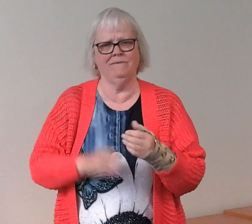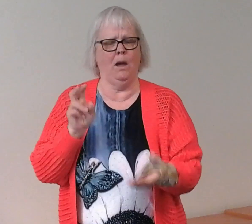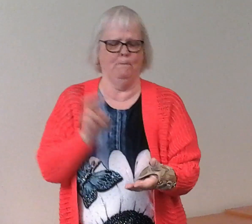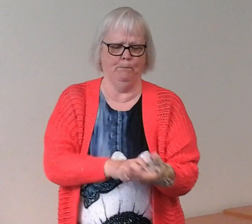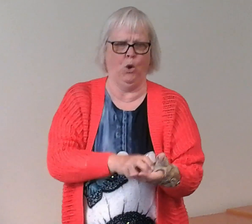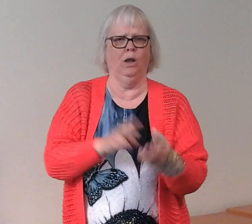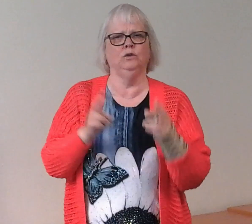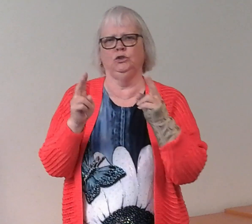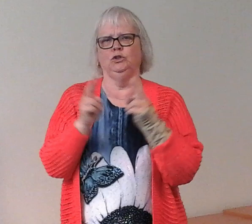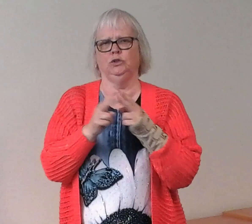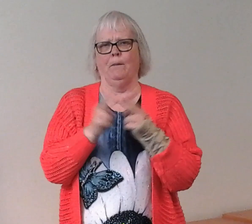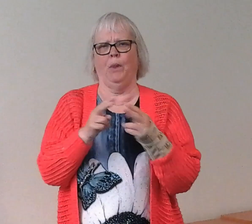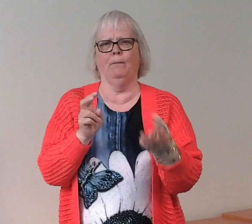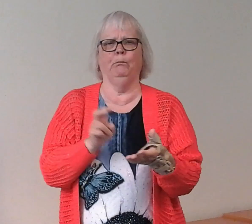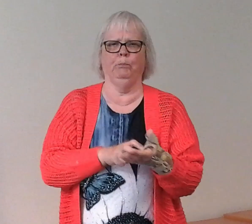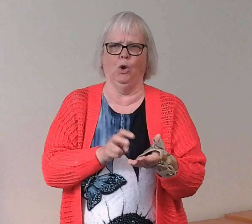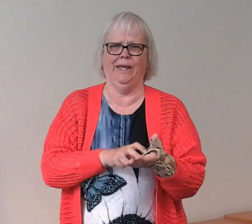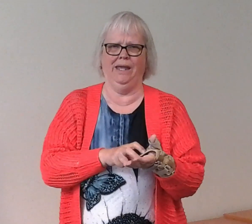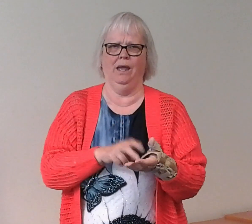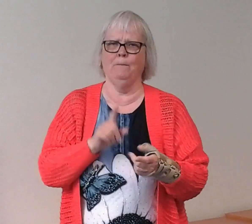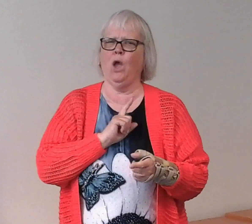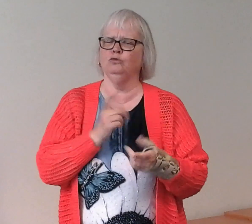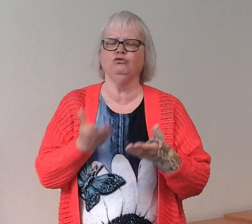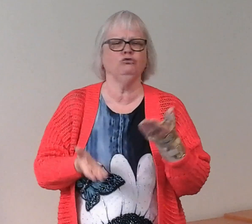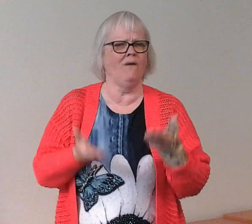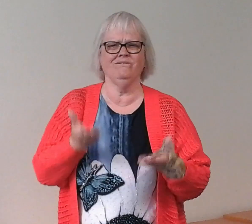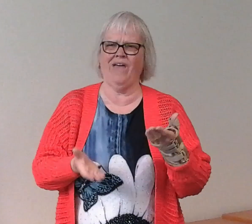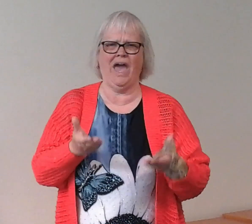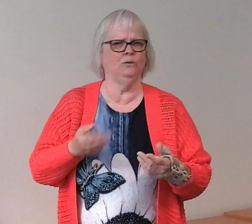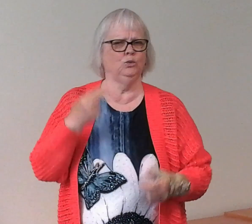They should never be double-booked, contact the booking and make sure, it's